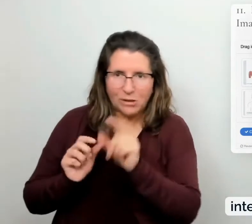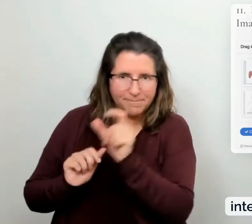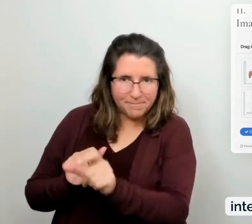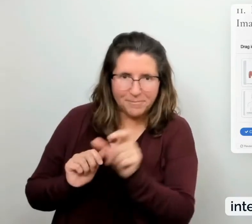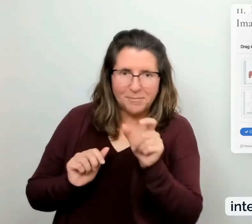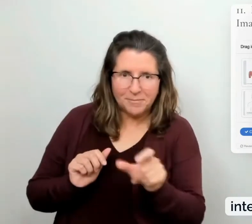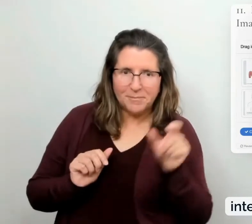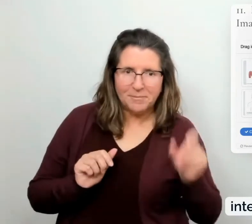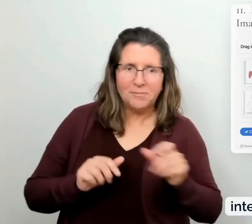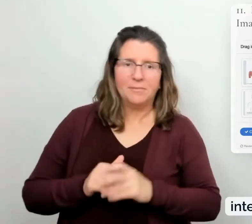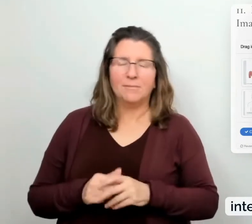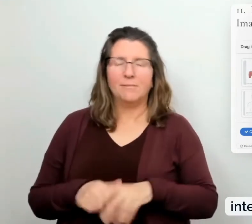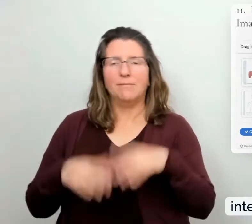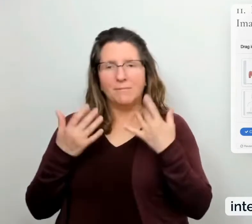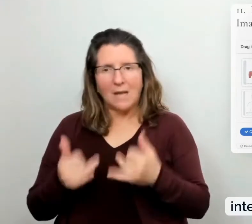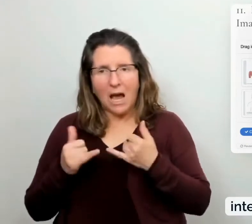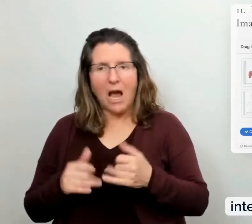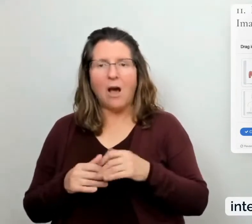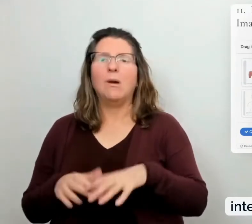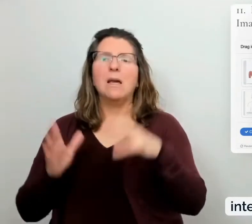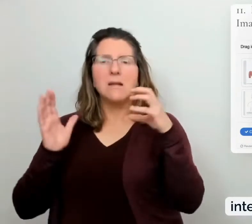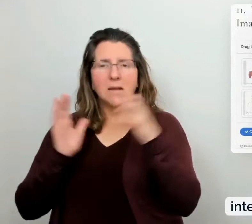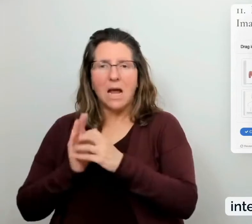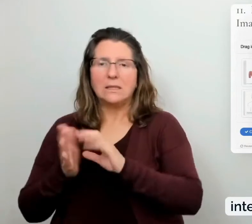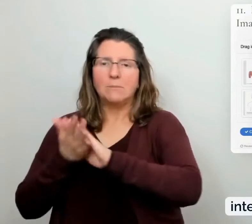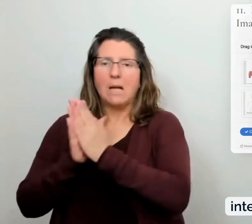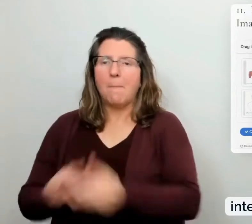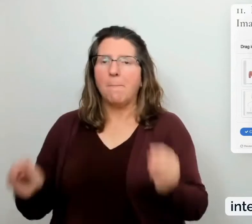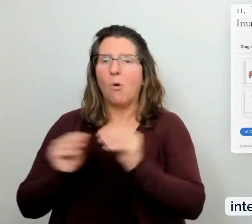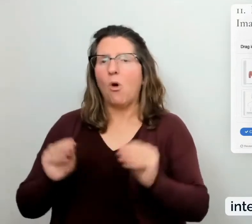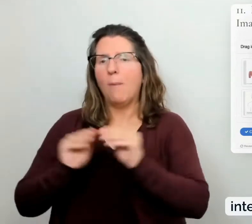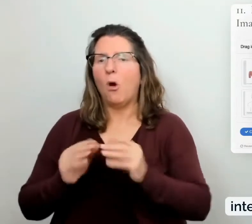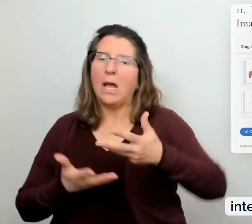eBooks provide more opportunities for interactive activities